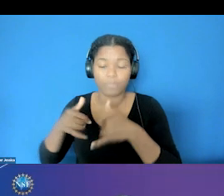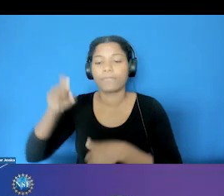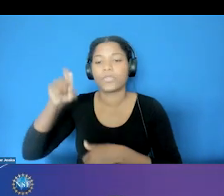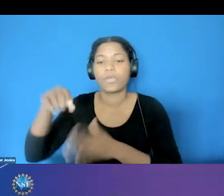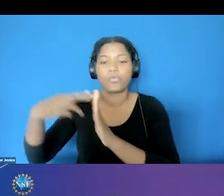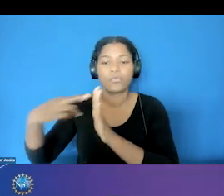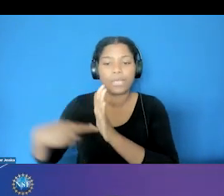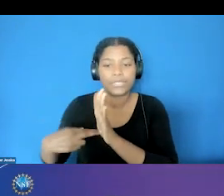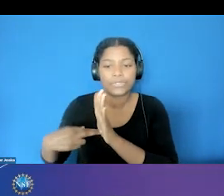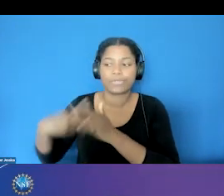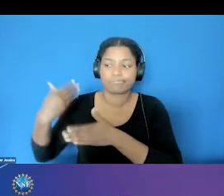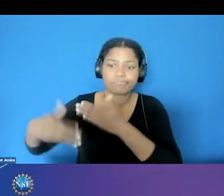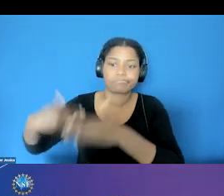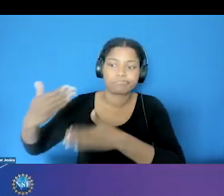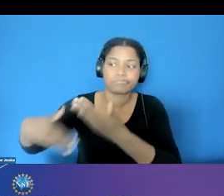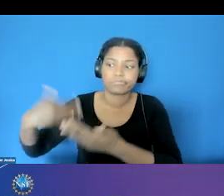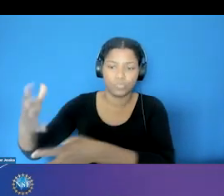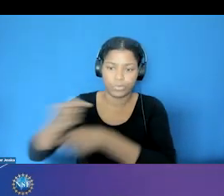and go through an entity validation and, again, get that UEI.